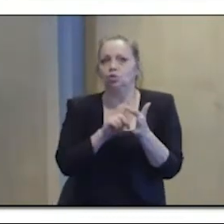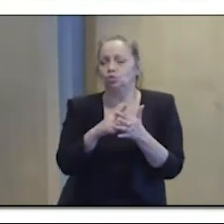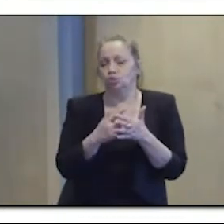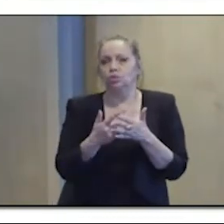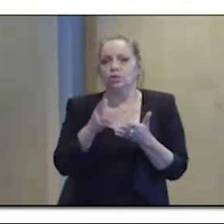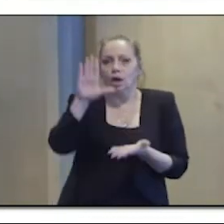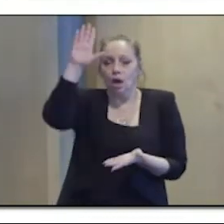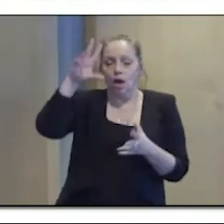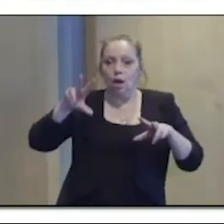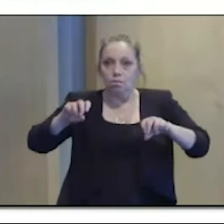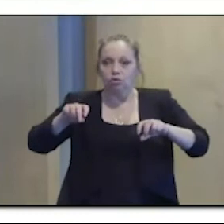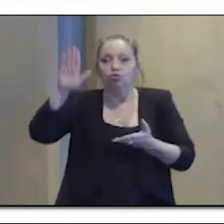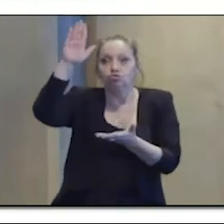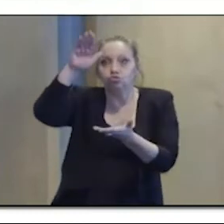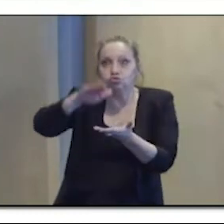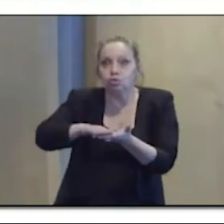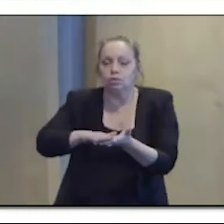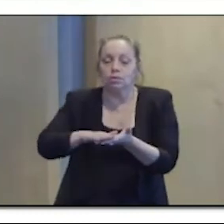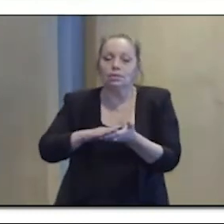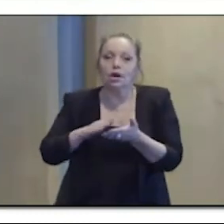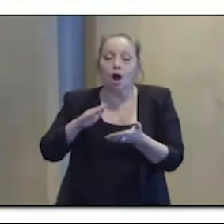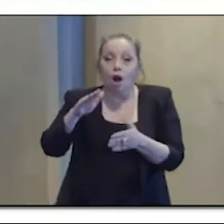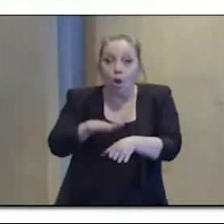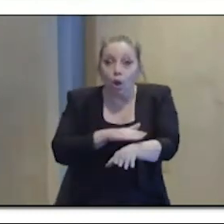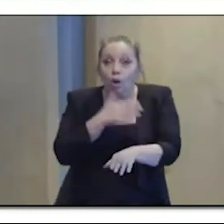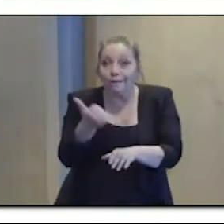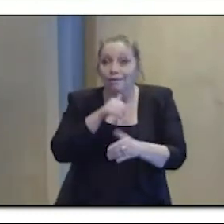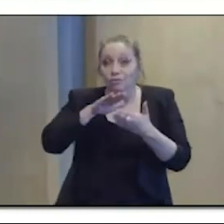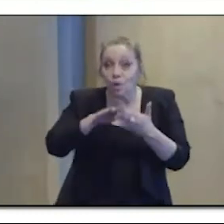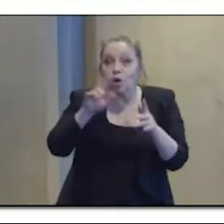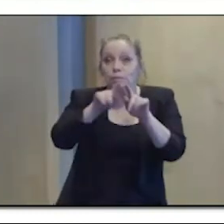last very long but as I said it might last long enough to help the system over a difficult patch.